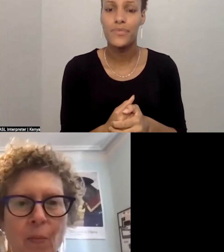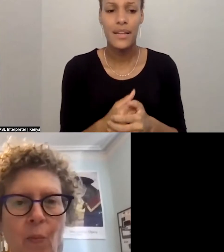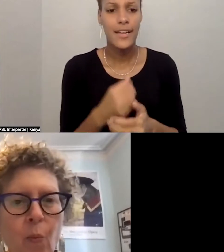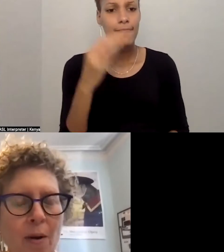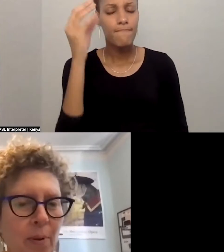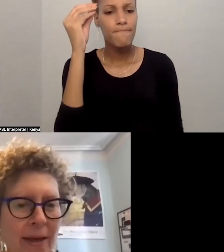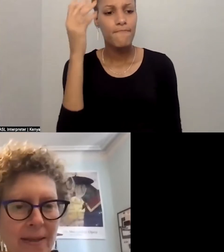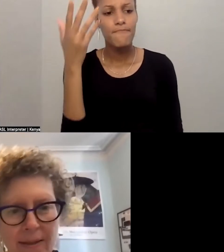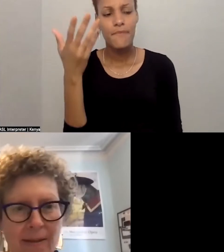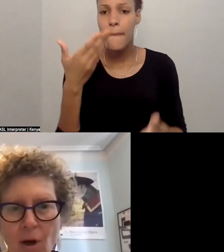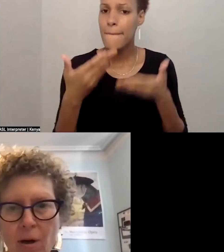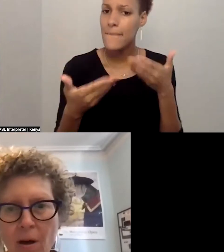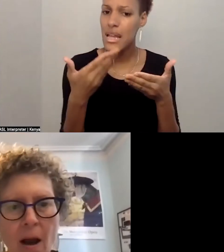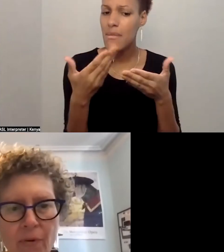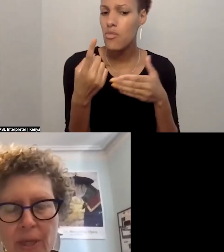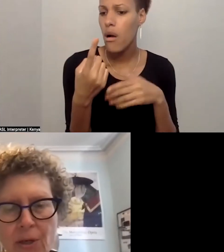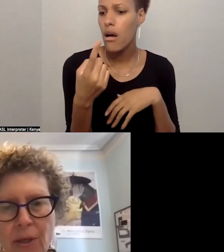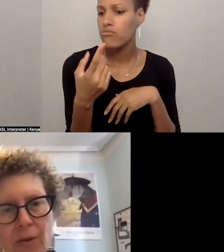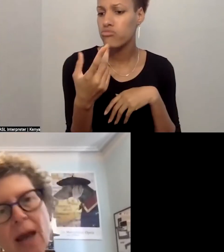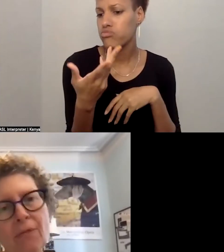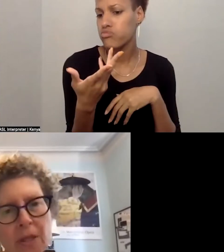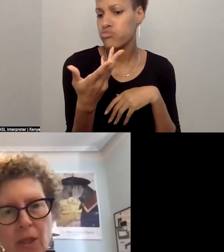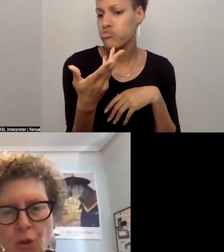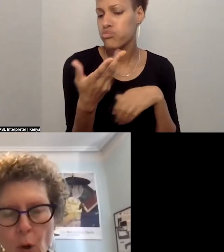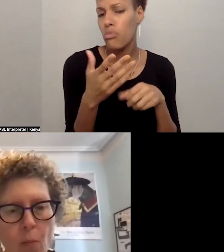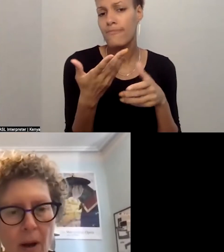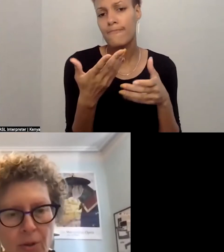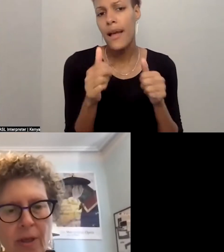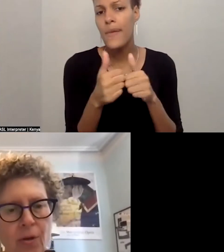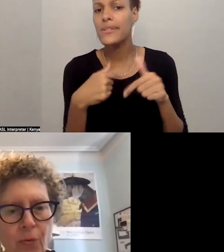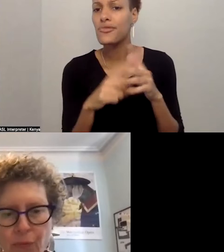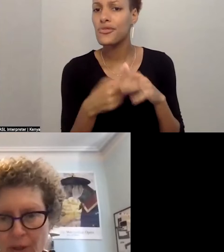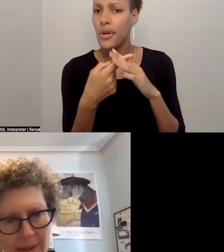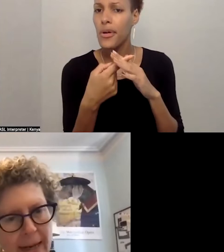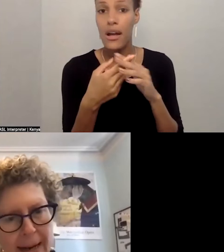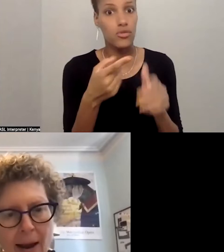one place to start our conversation, there's obviously so much that you've just laid out,